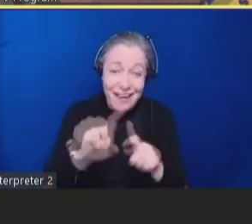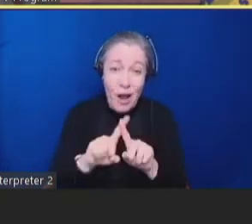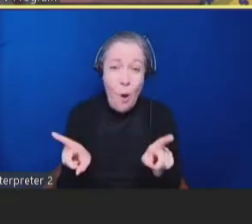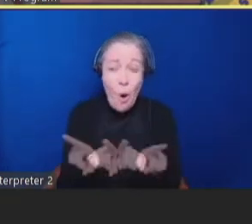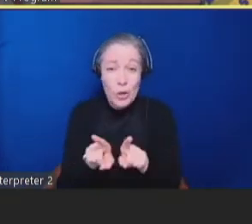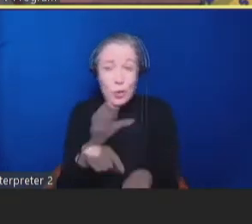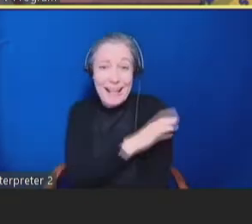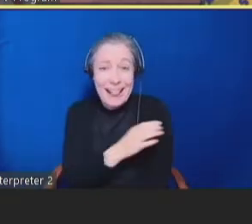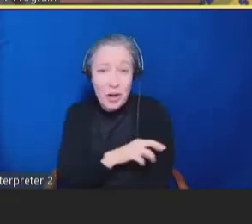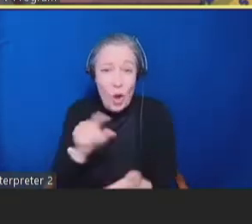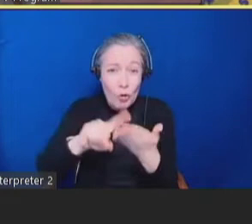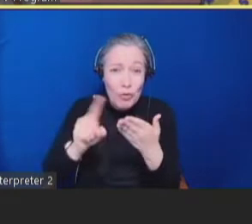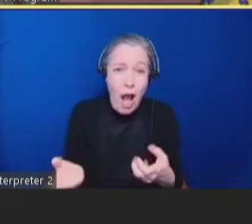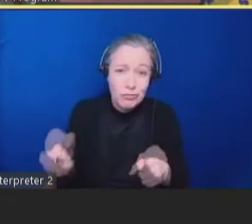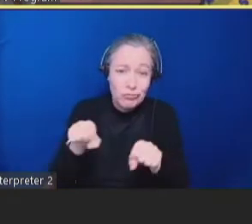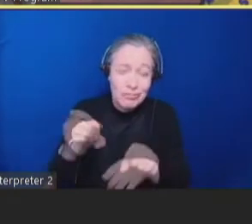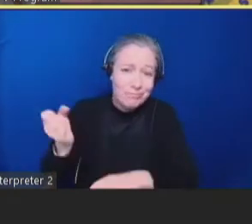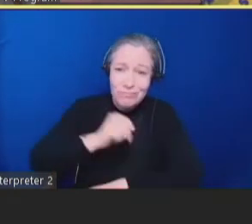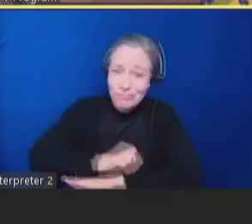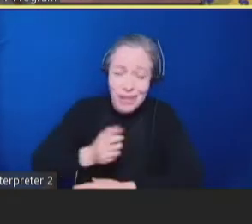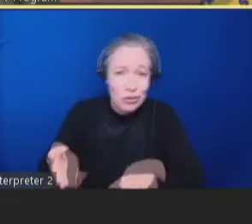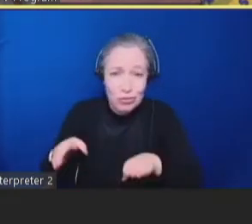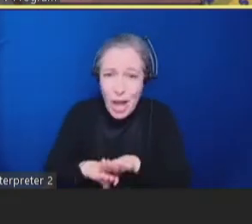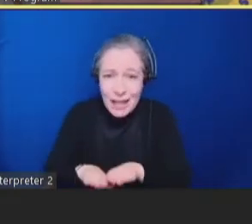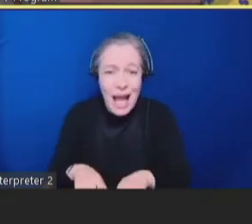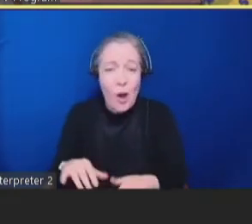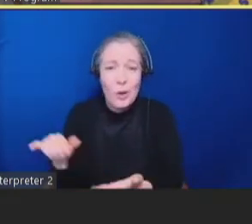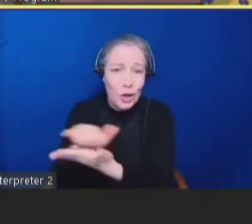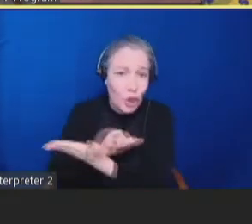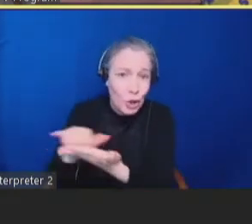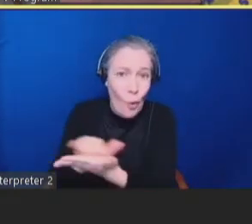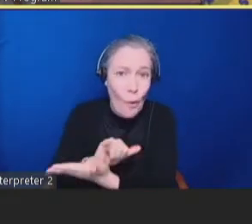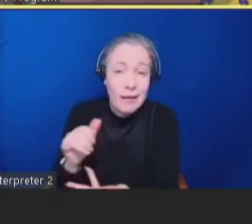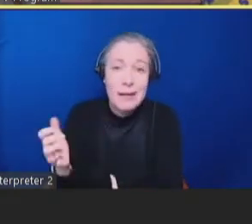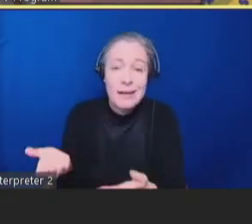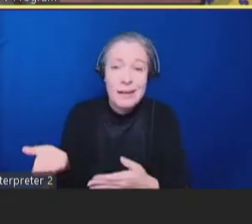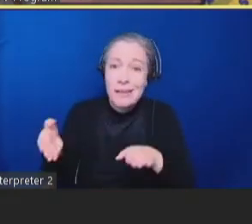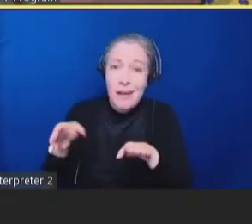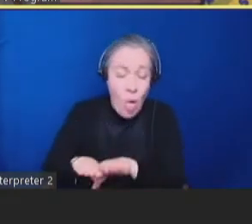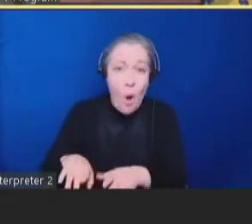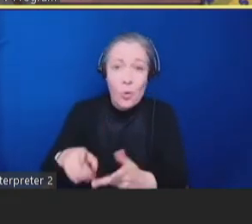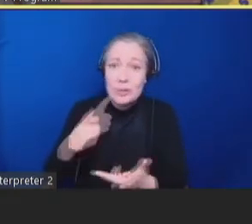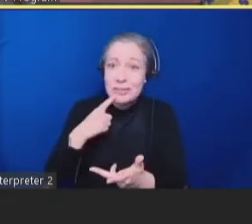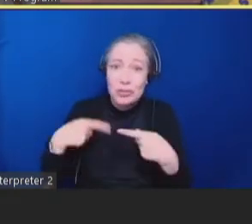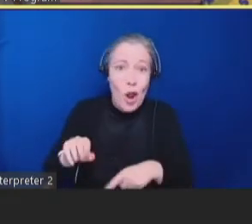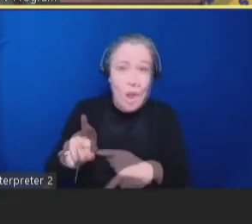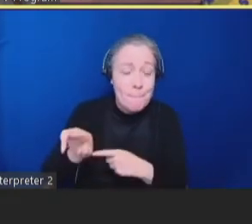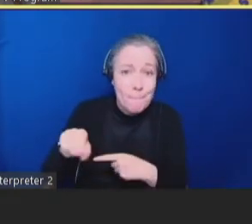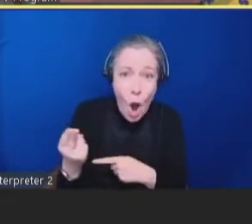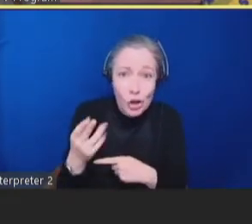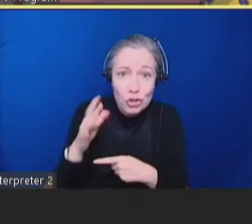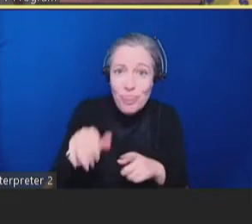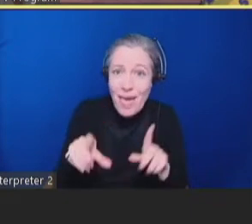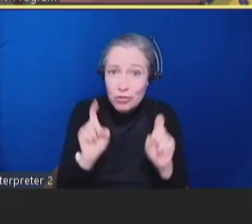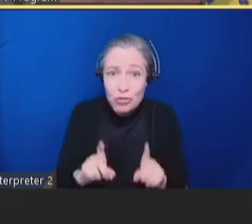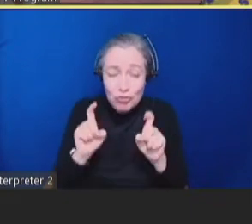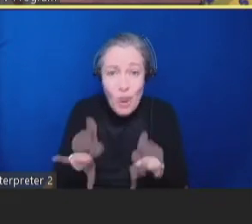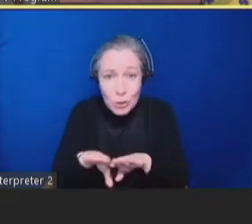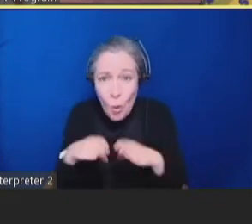particularly in New York, which is the epicenter of the trial during this -- during March when this clinical trial was open and running.